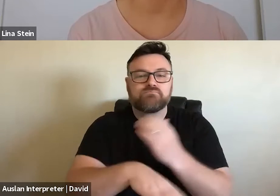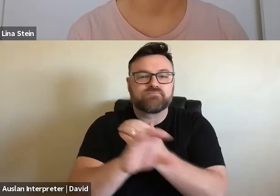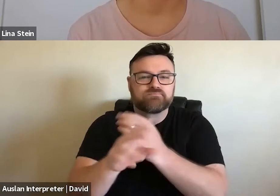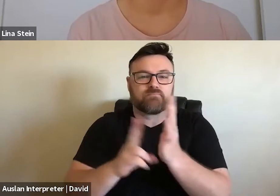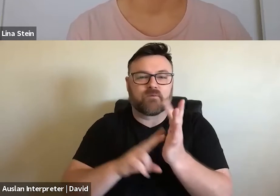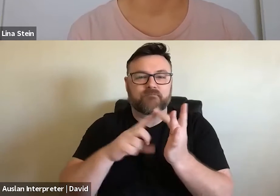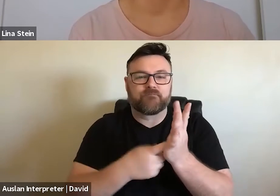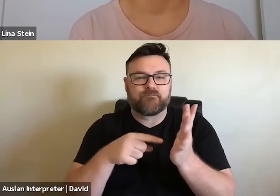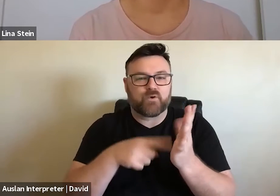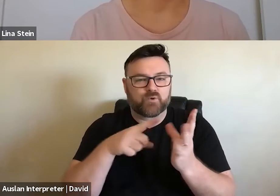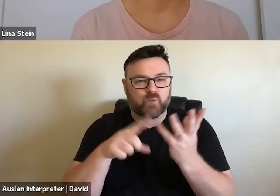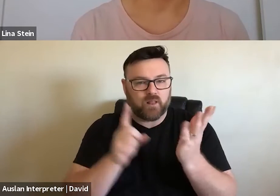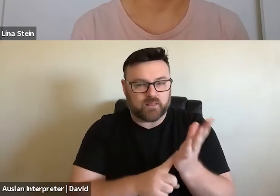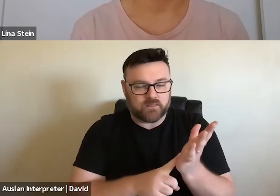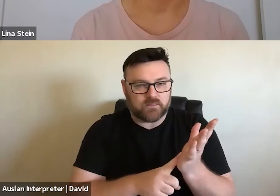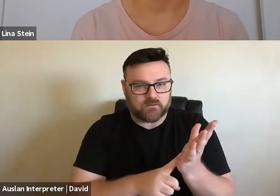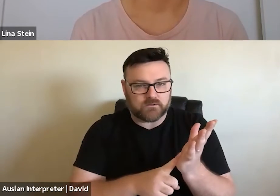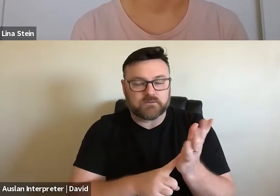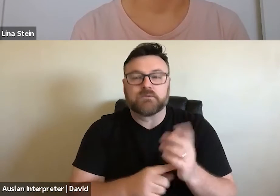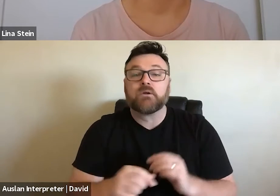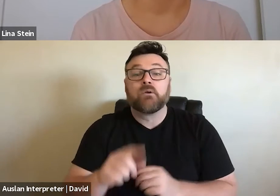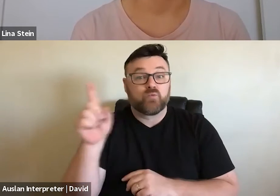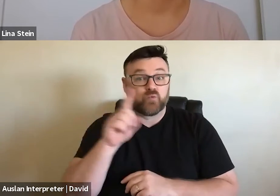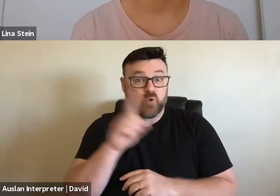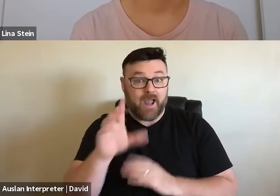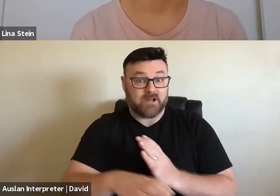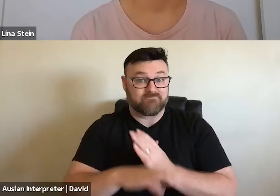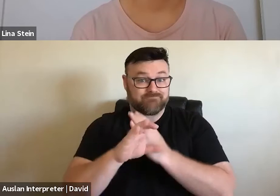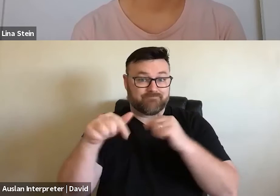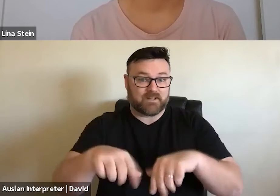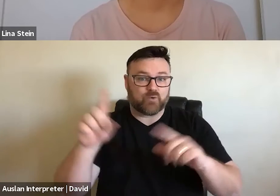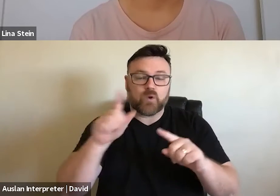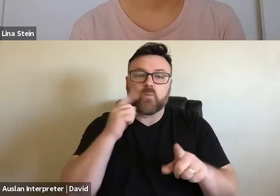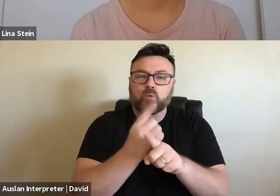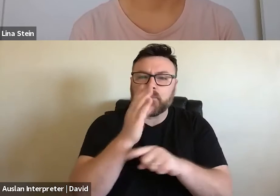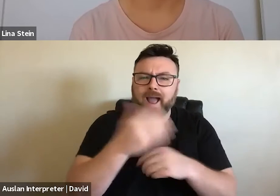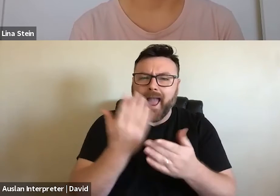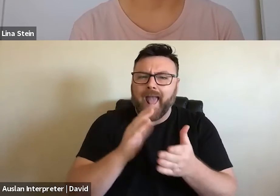So, for today's webinar we are discussing how we can effectively reach and creatively